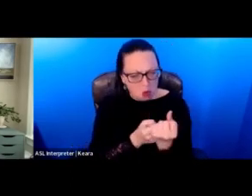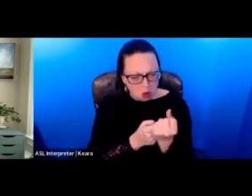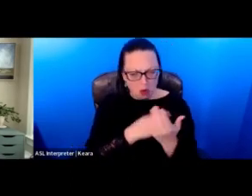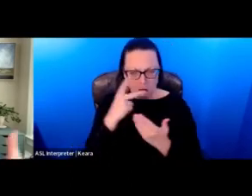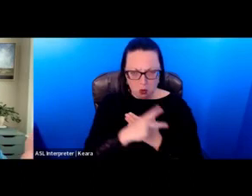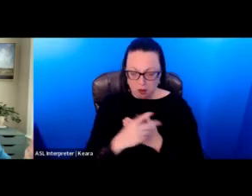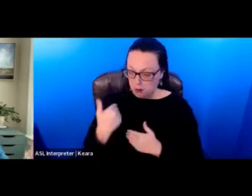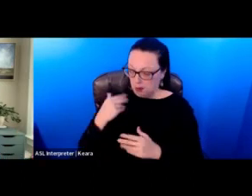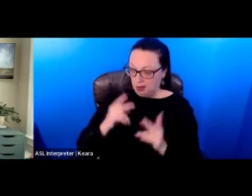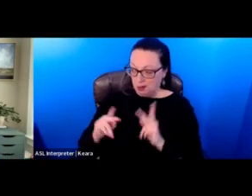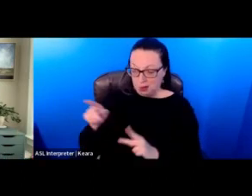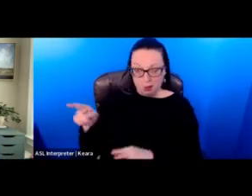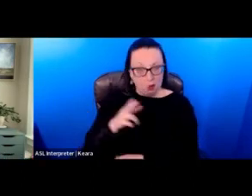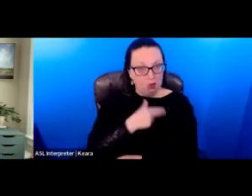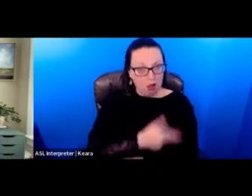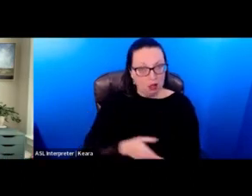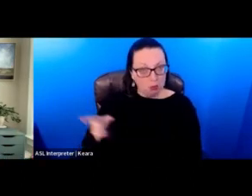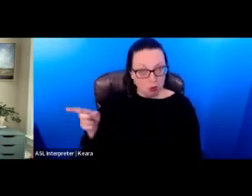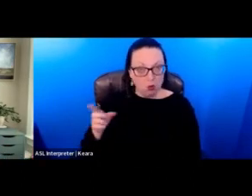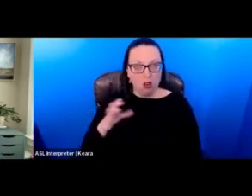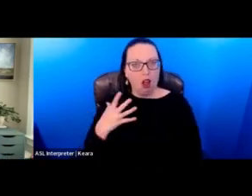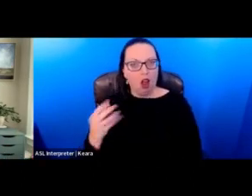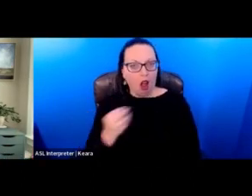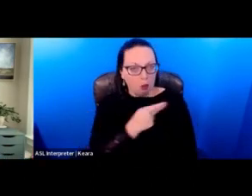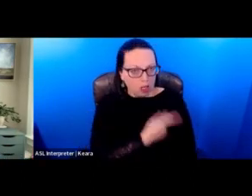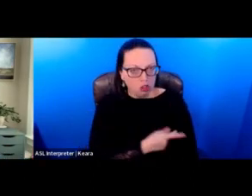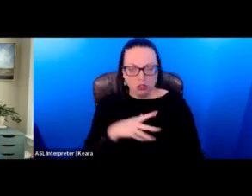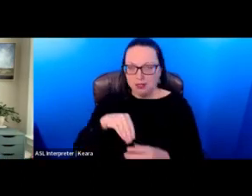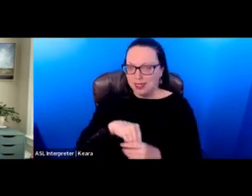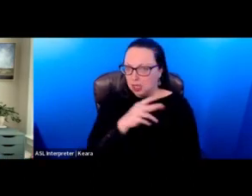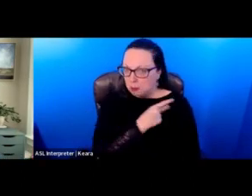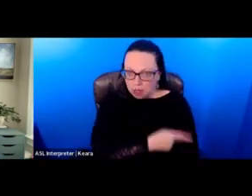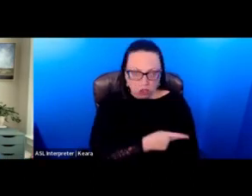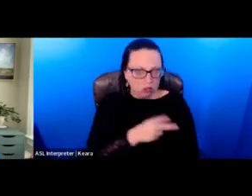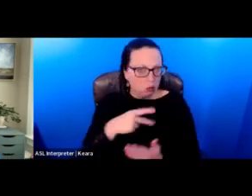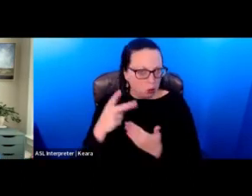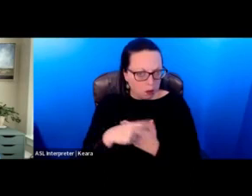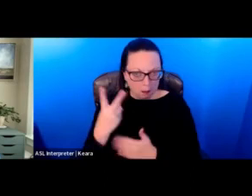at the hospital who are in the outpatient program in the inpatient program, people that